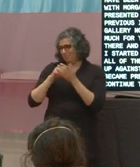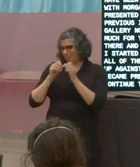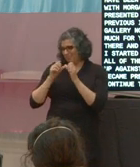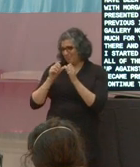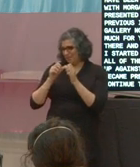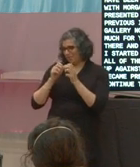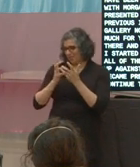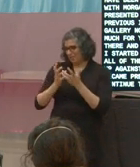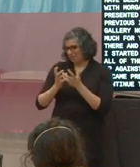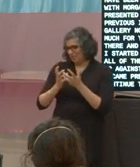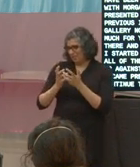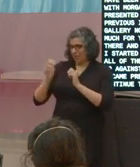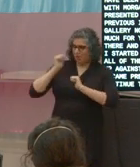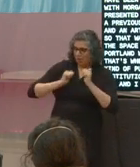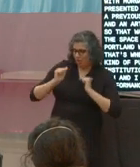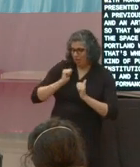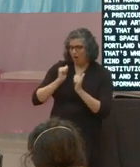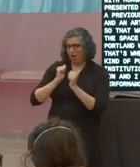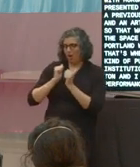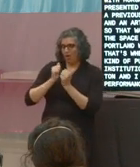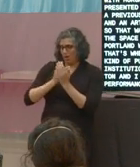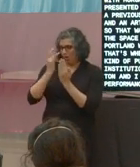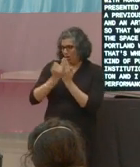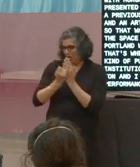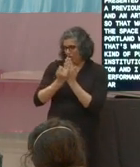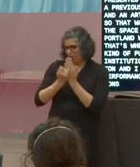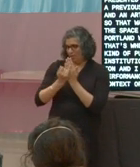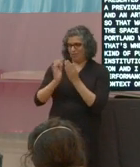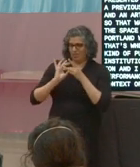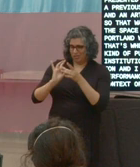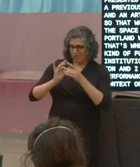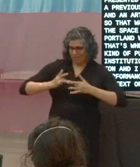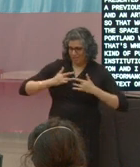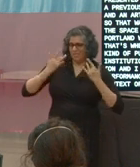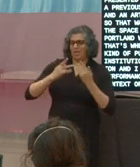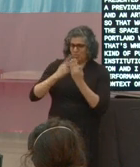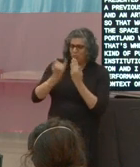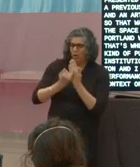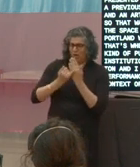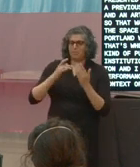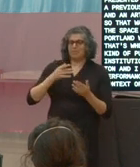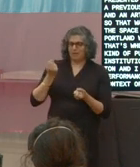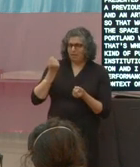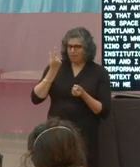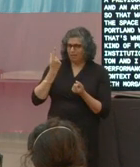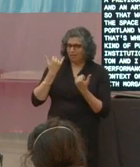with performance projects that have been more in the context of events or programs, but you know, with Morgan, it was like,